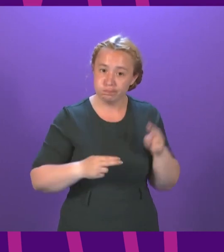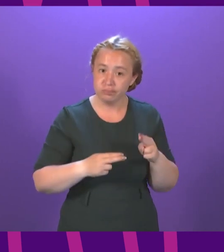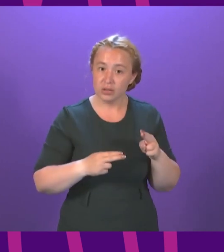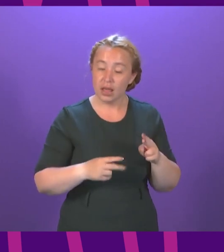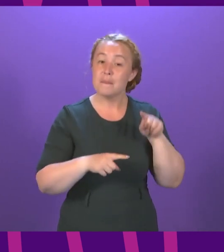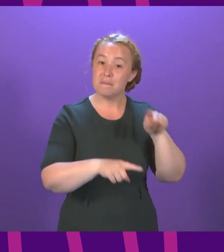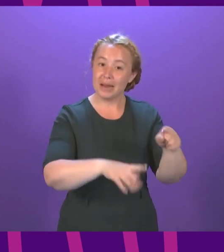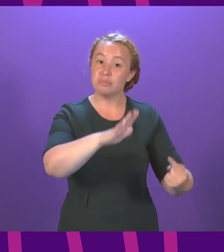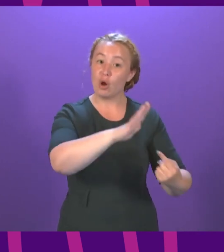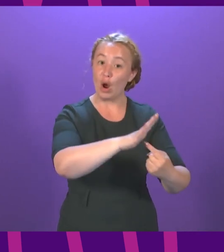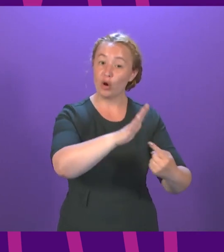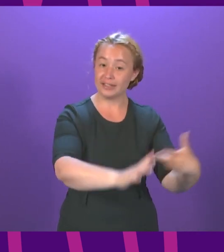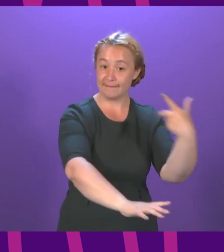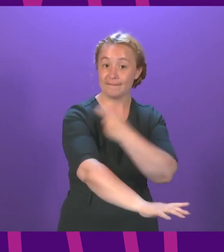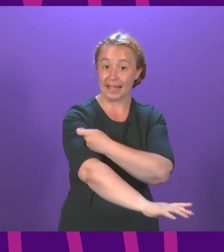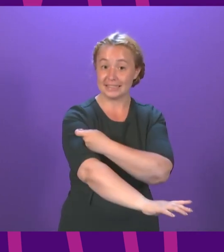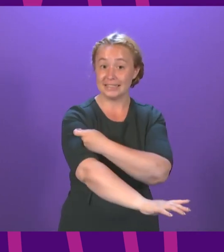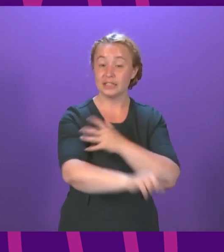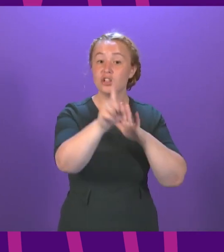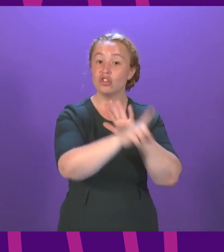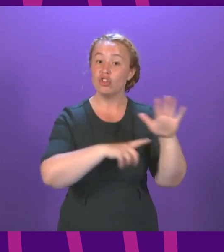vaccination—I touched on that earlier. The JCVI has also advised that those in the households